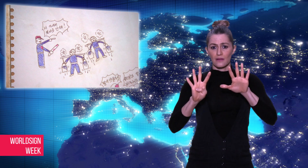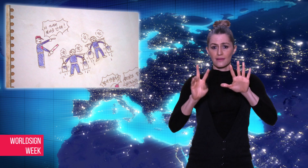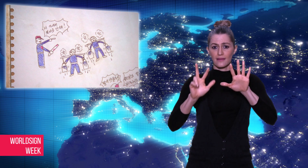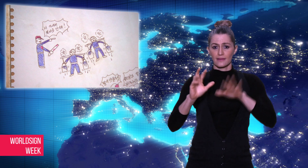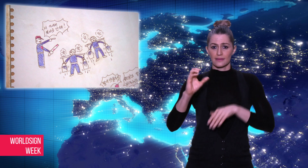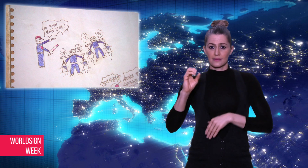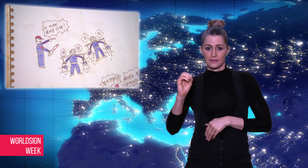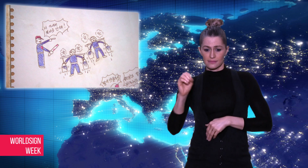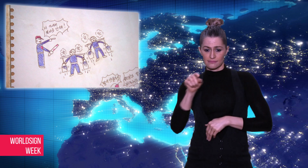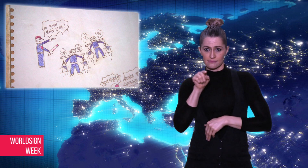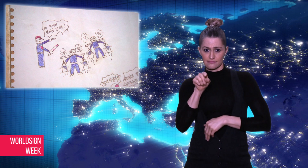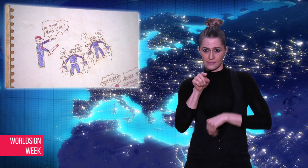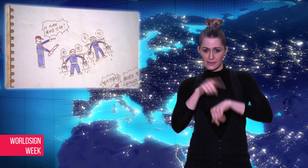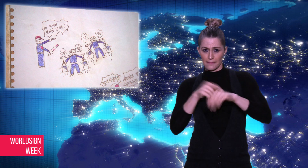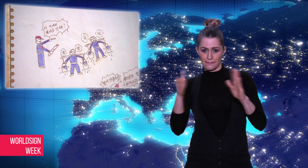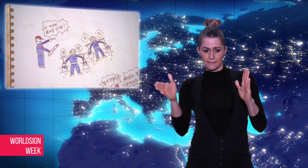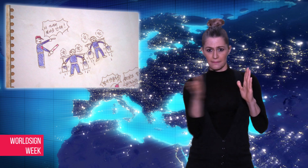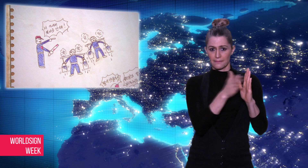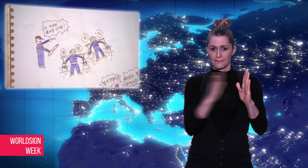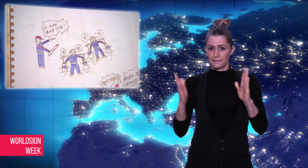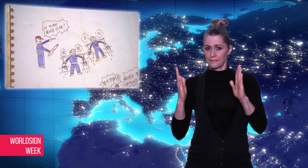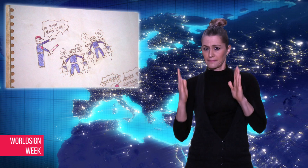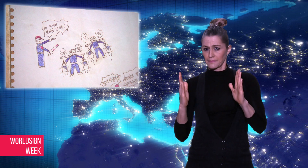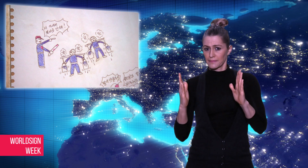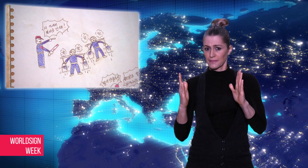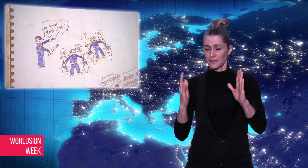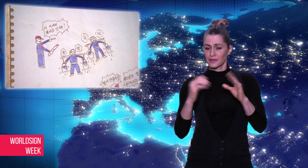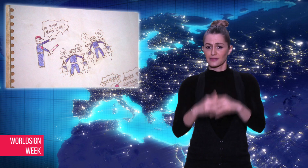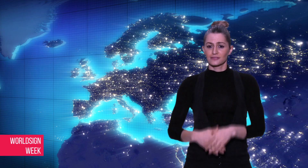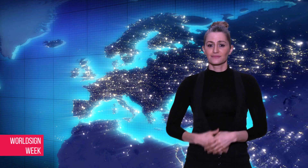1960’s and 1980’s.